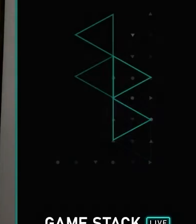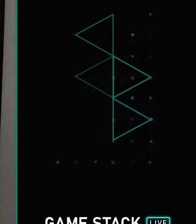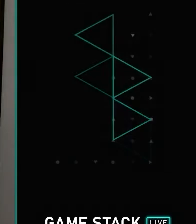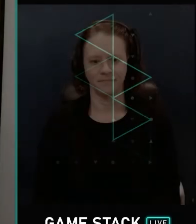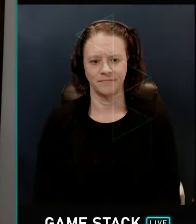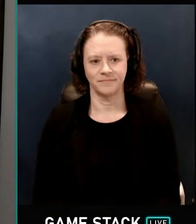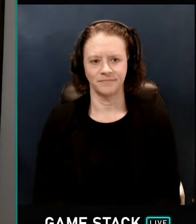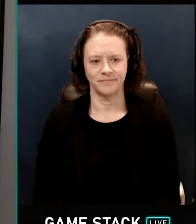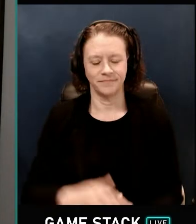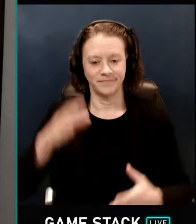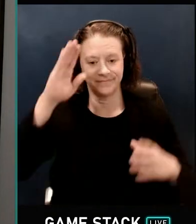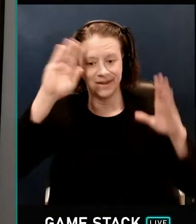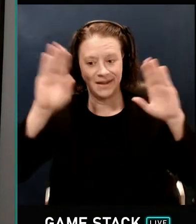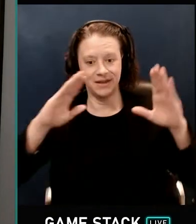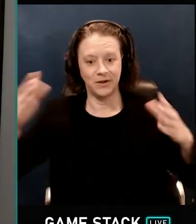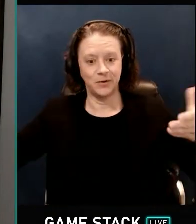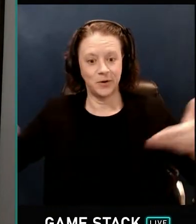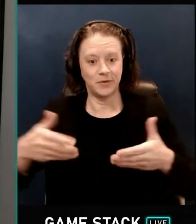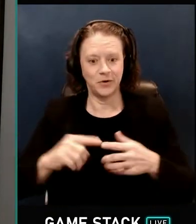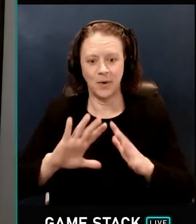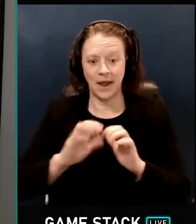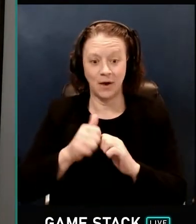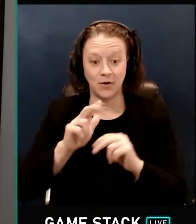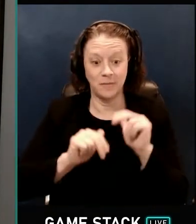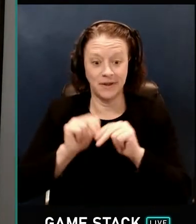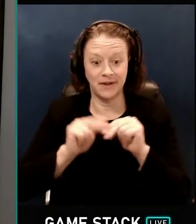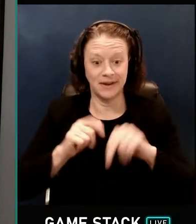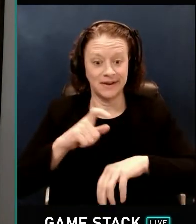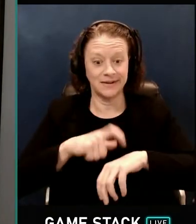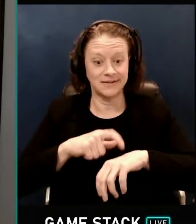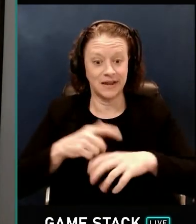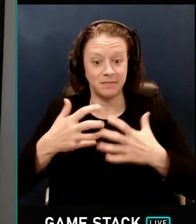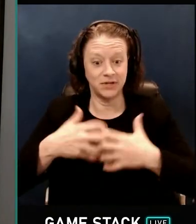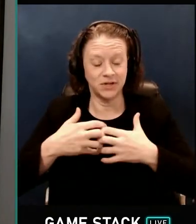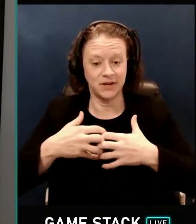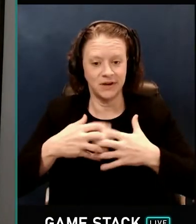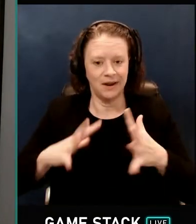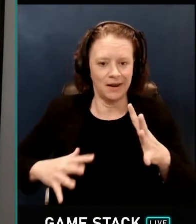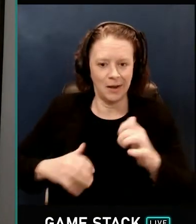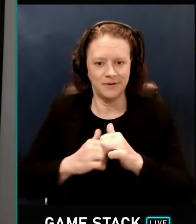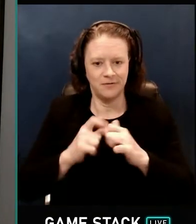Welcome to how to build a time machine compensating for latency in streaming games, my name is Morgan Brown.